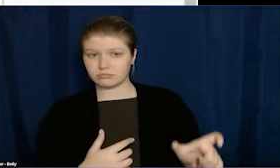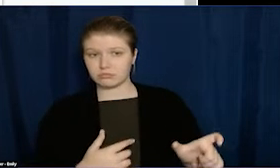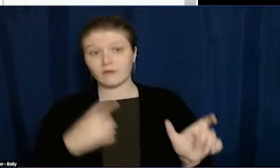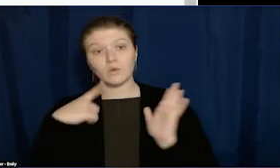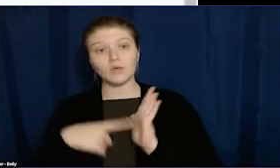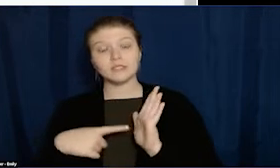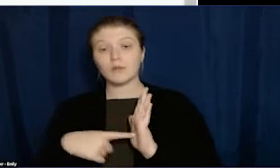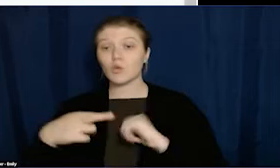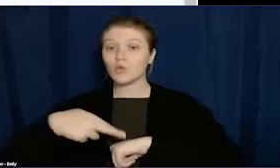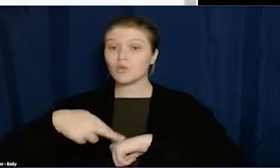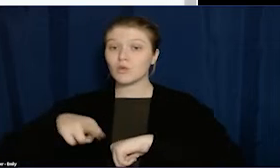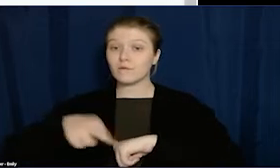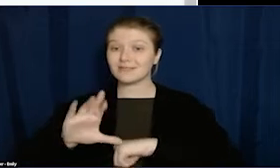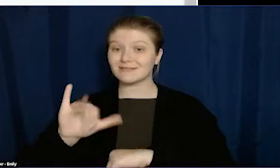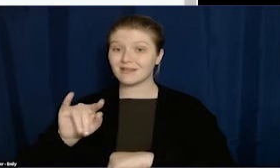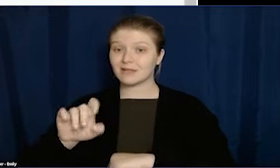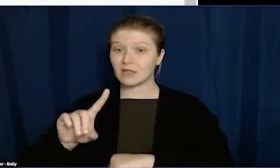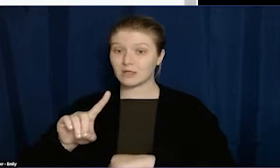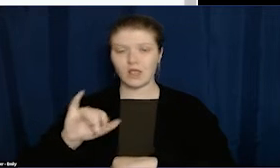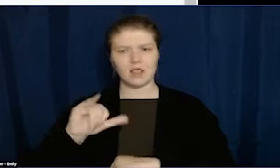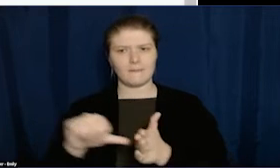The page is very similar across all of the sections.